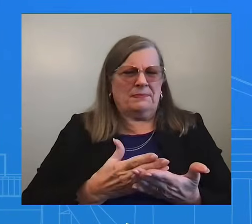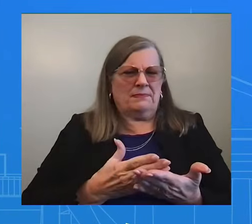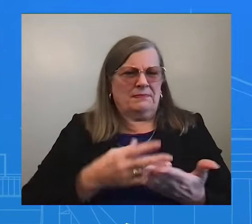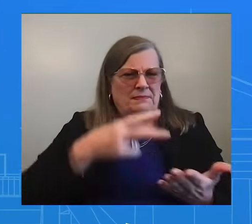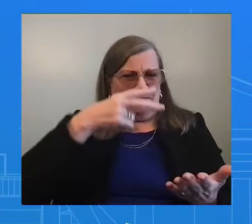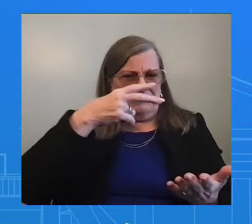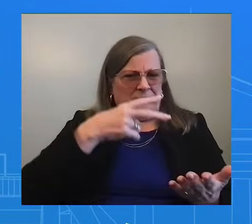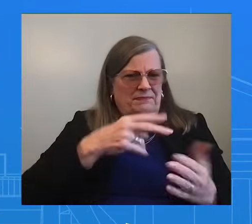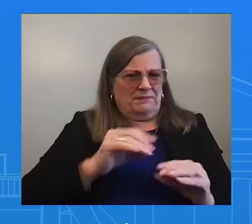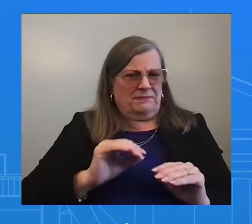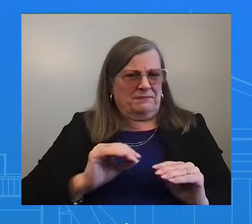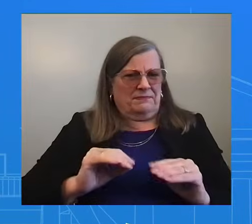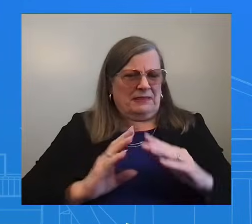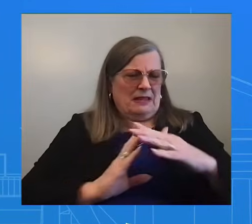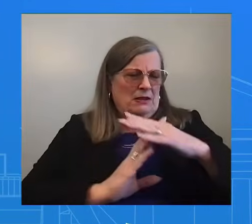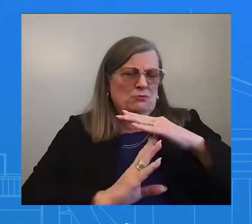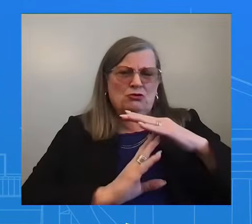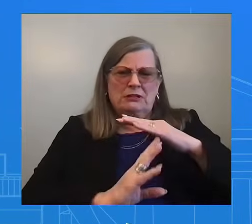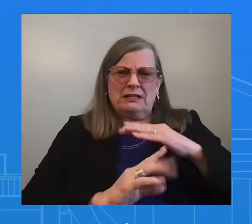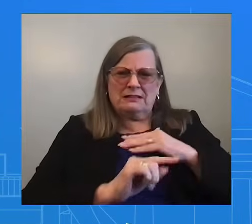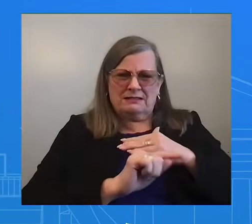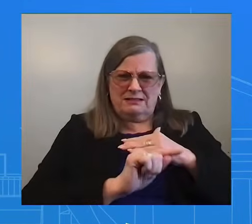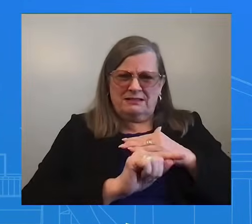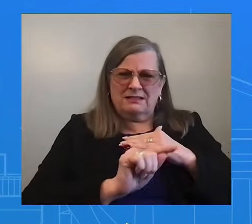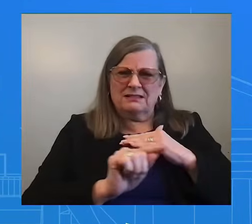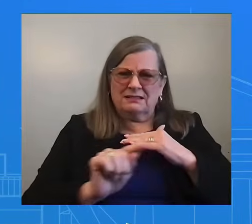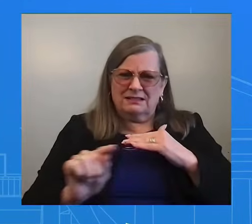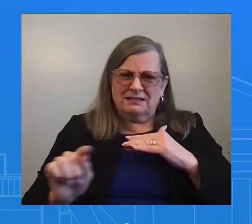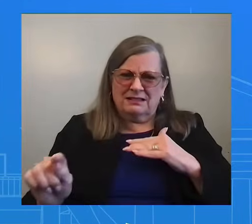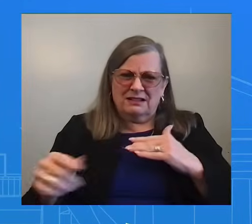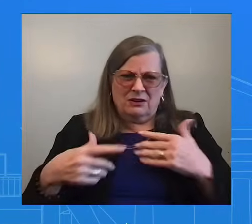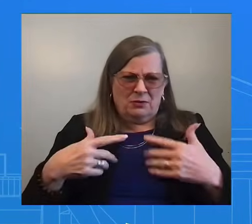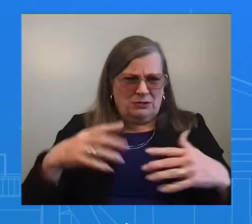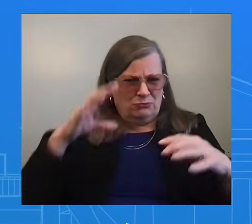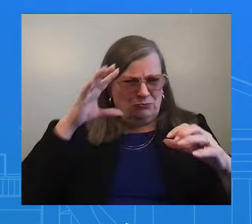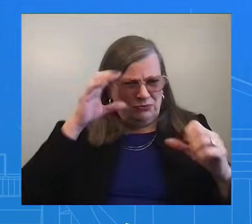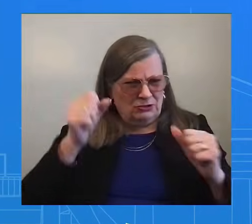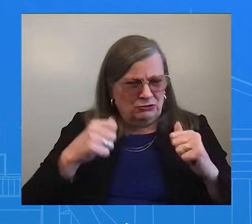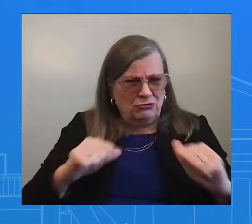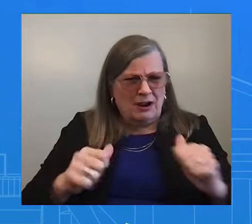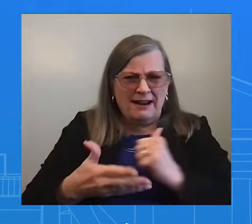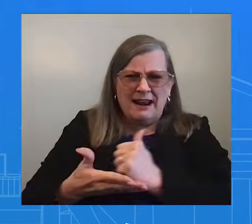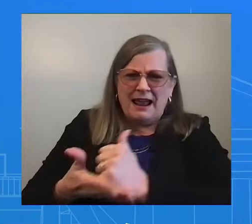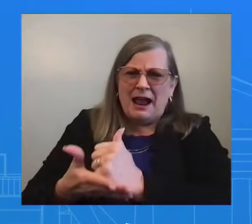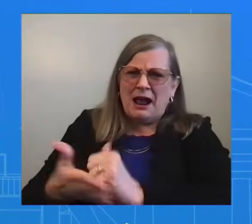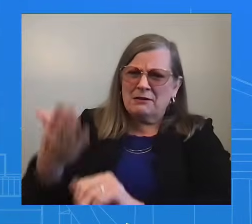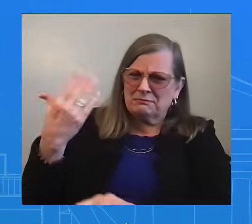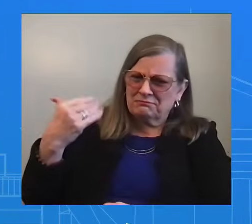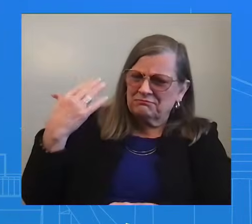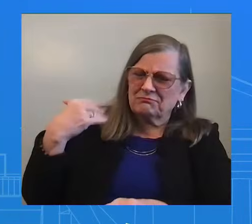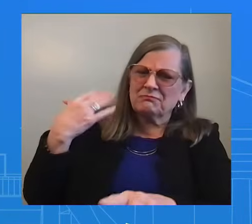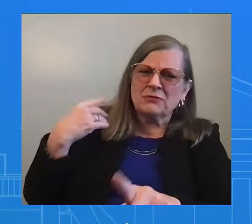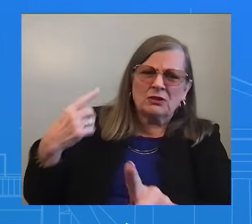that this administration has tried to tackle. Earlier this year, there was a $4 billion announcement. Have those efforts in this administration